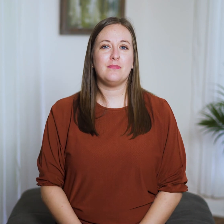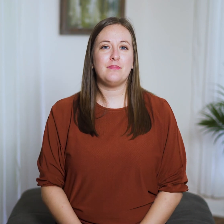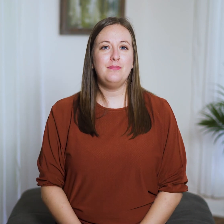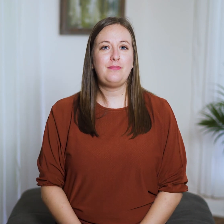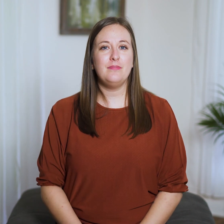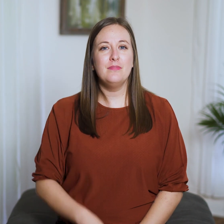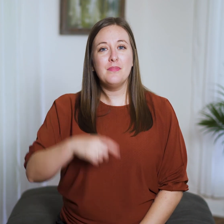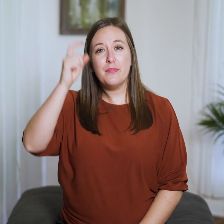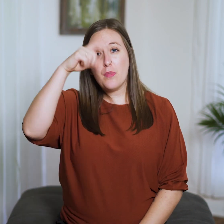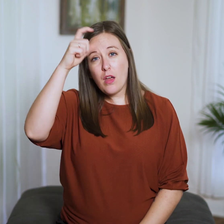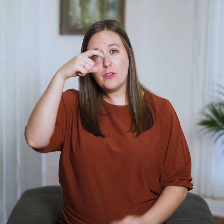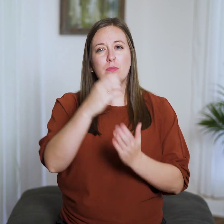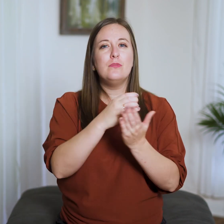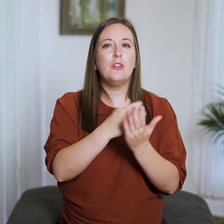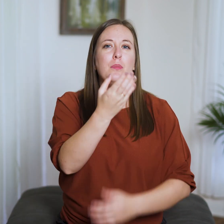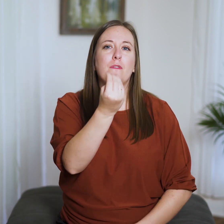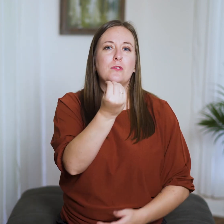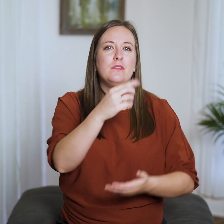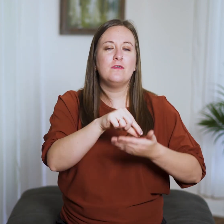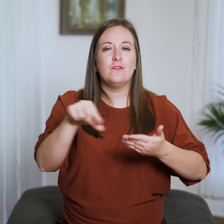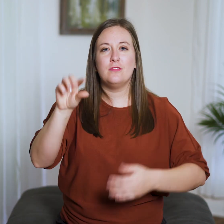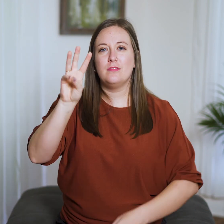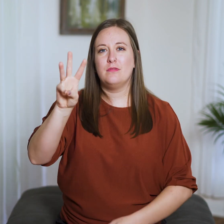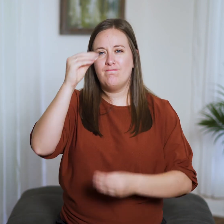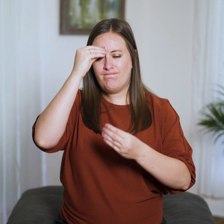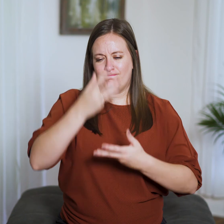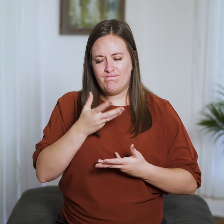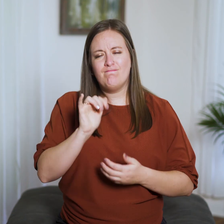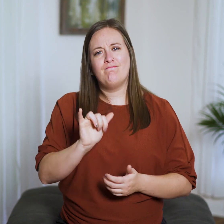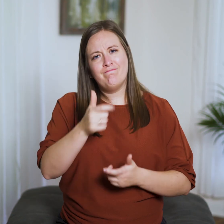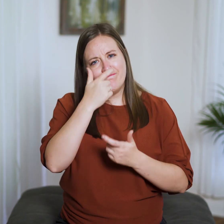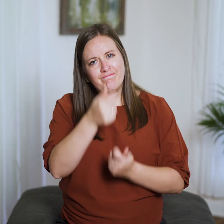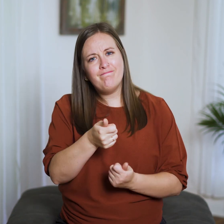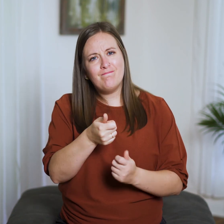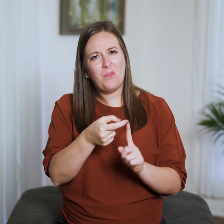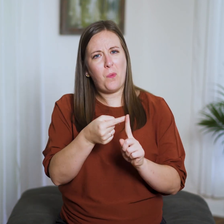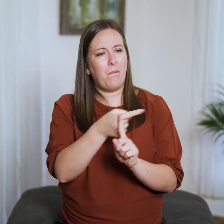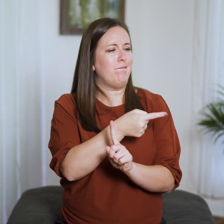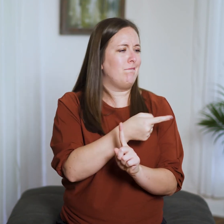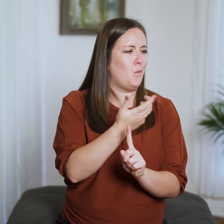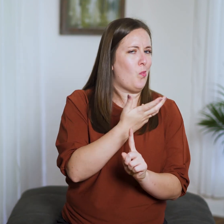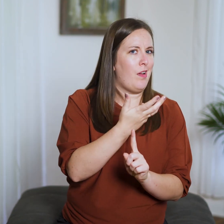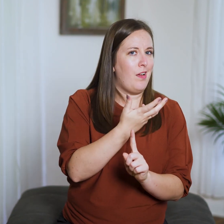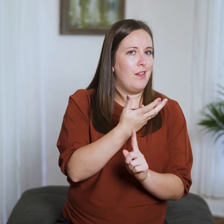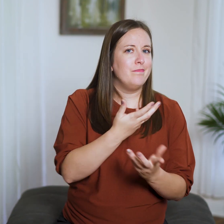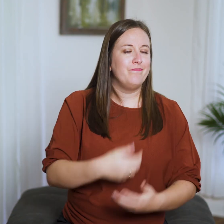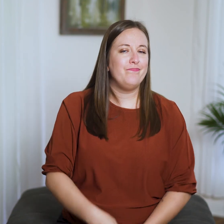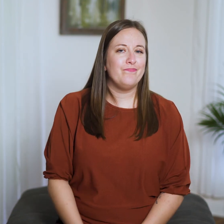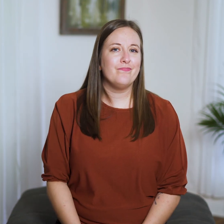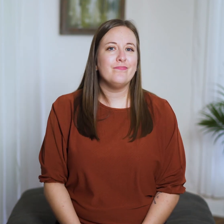Proverbs 14:6 gives us an interesting twist on seeking wisdom;